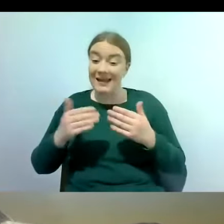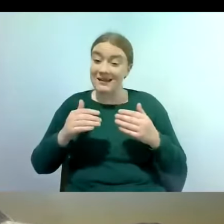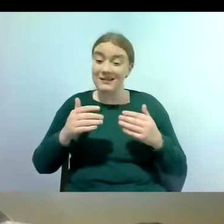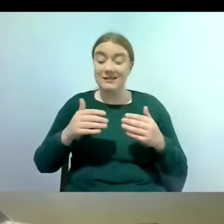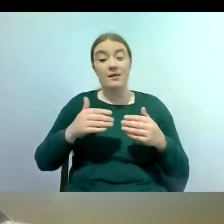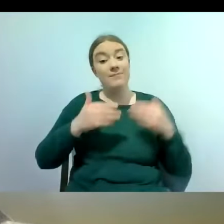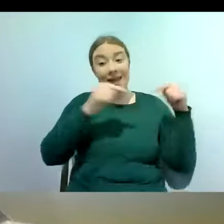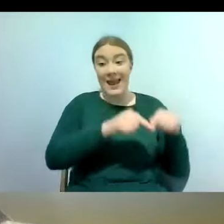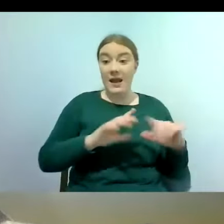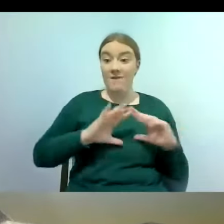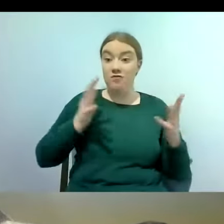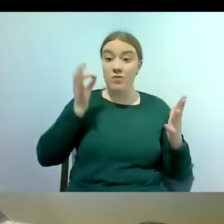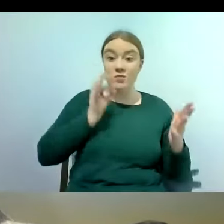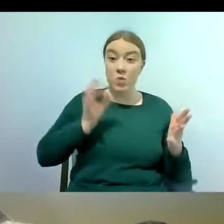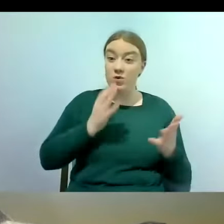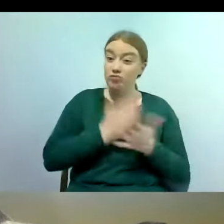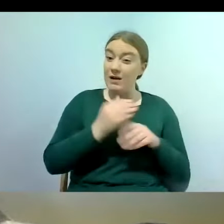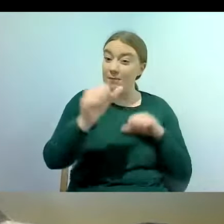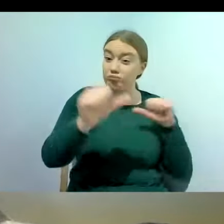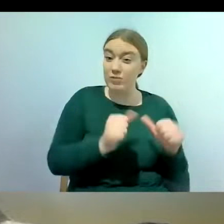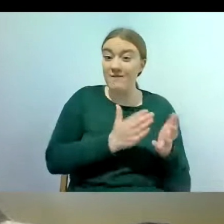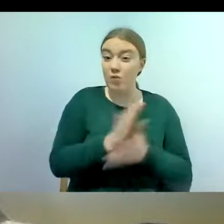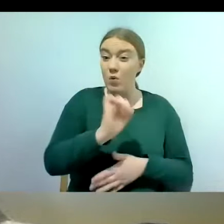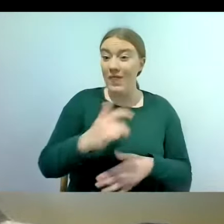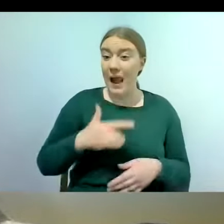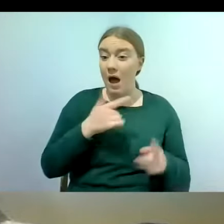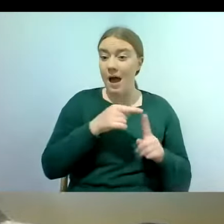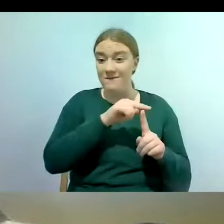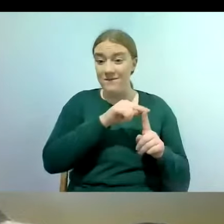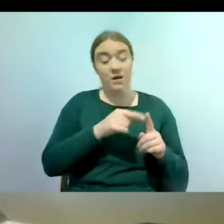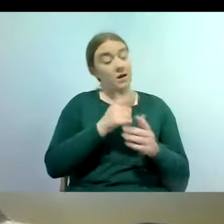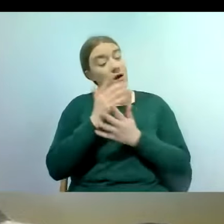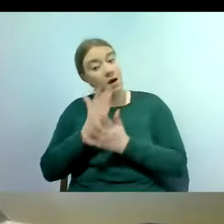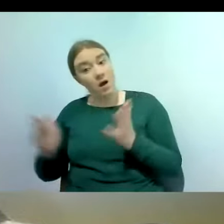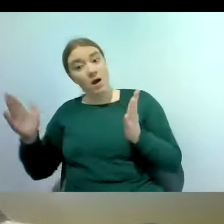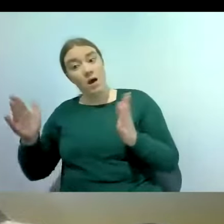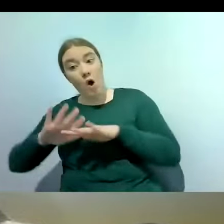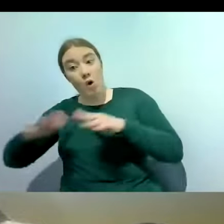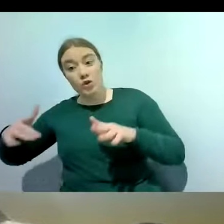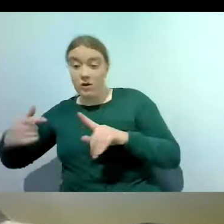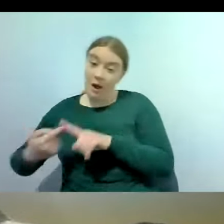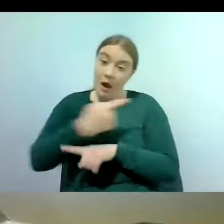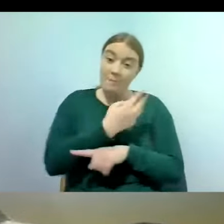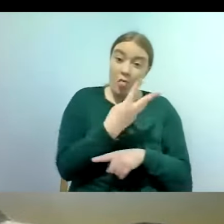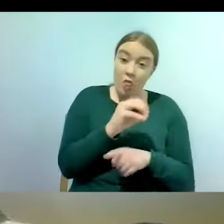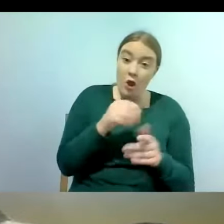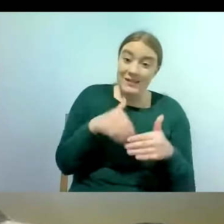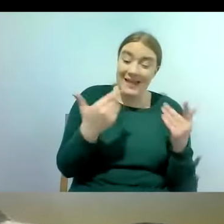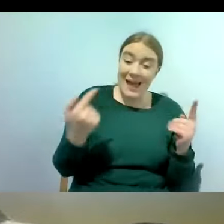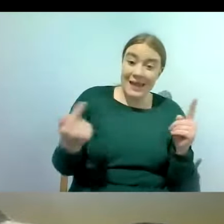in the context of of their life cycle during their spawning they're highly mobile um during